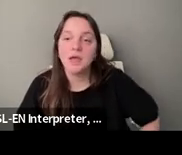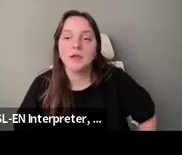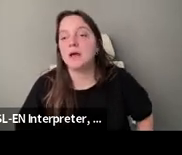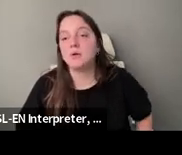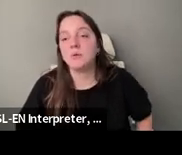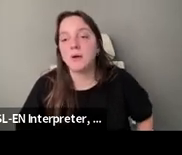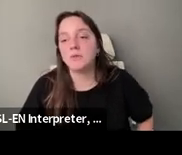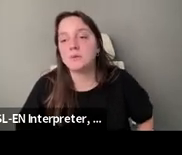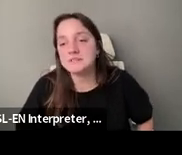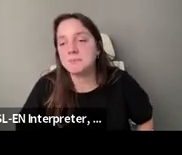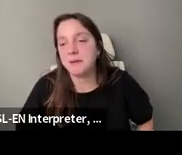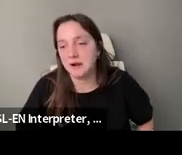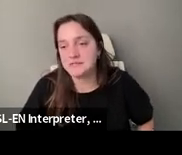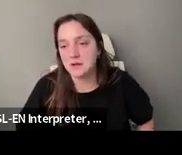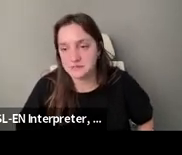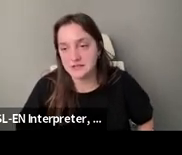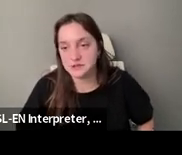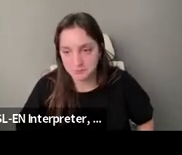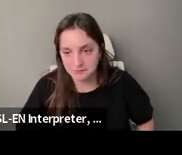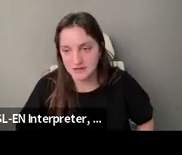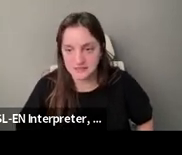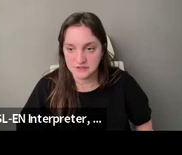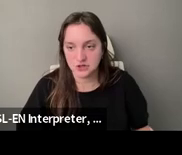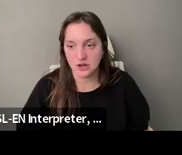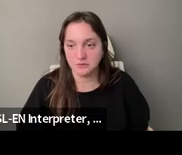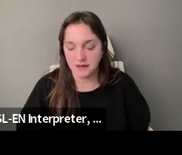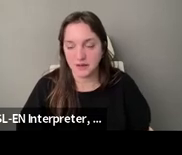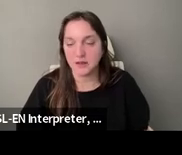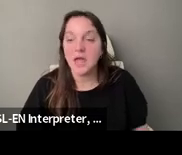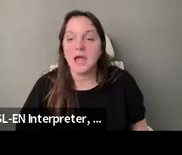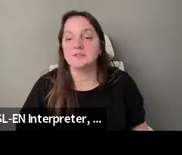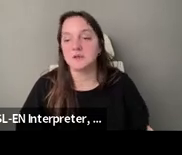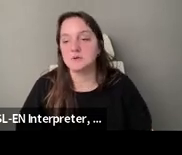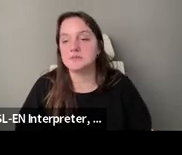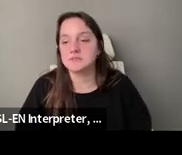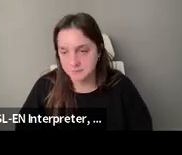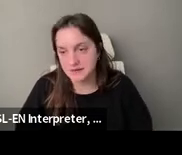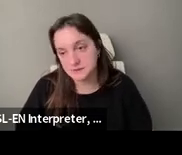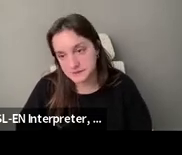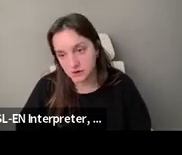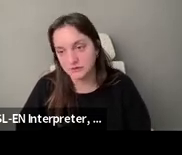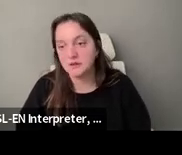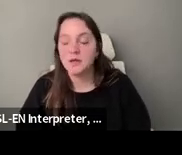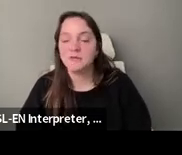supervising this child biking, and so CPS was called. Fortunately, DRA had been founded at this point and we